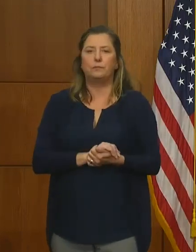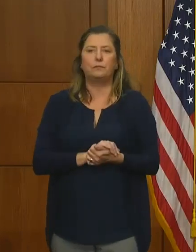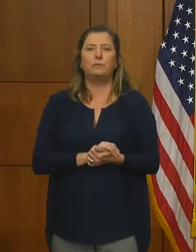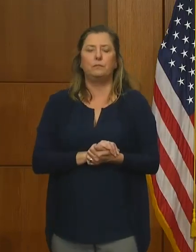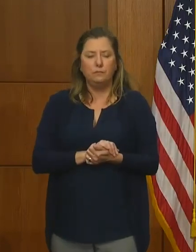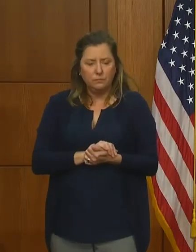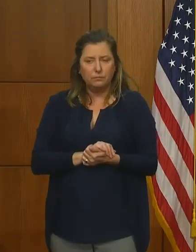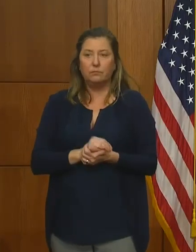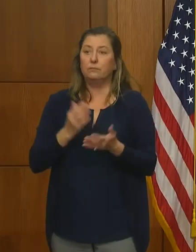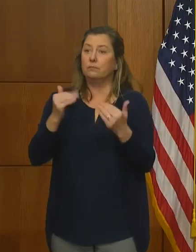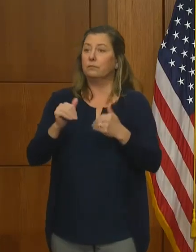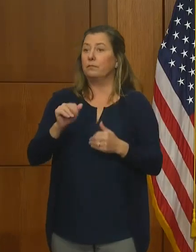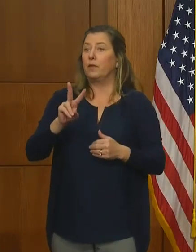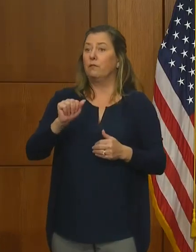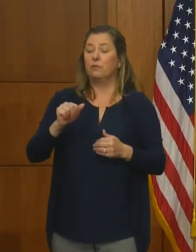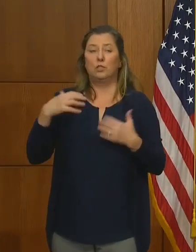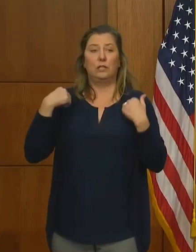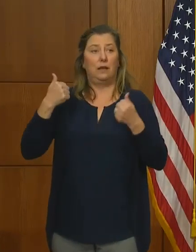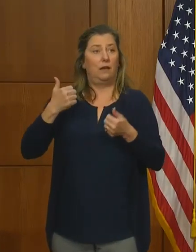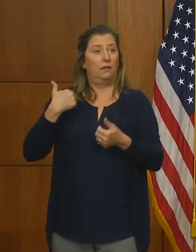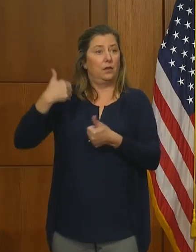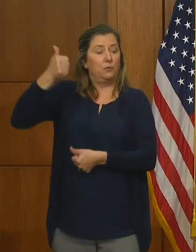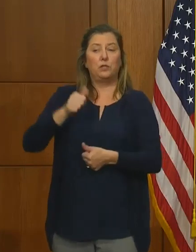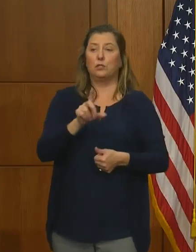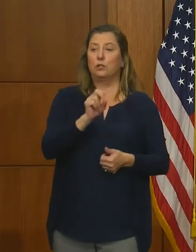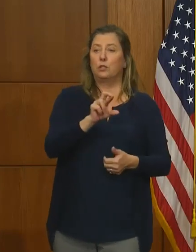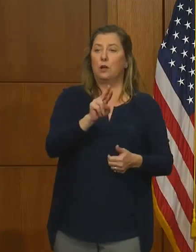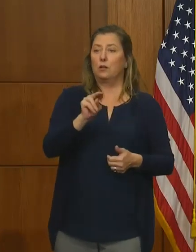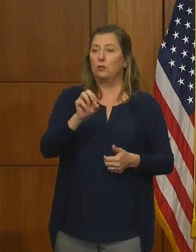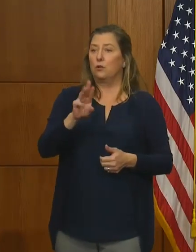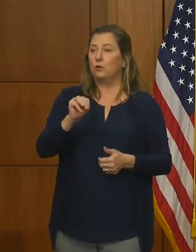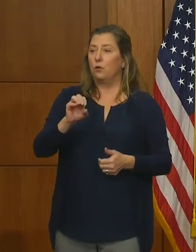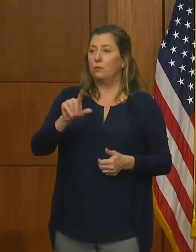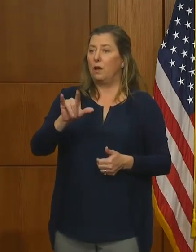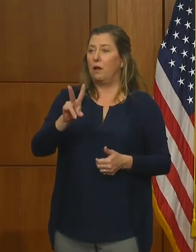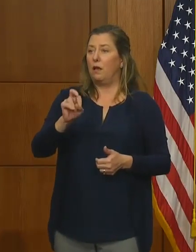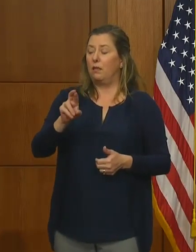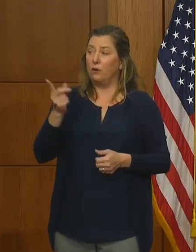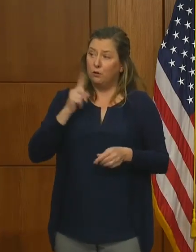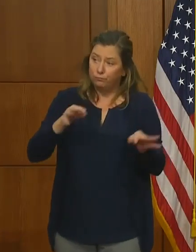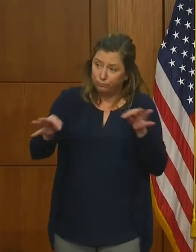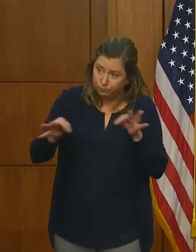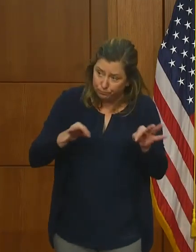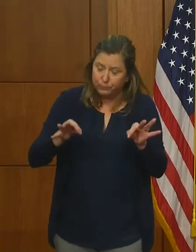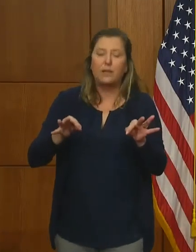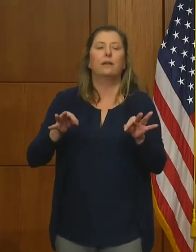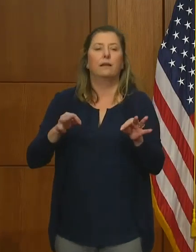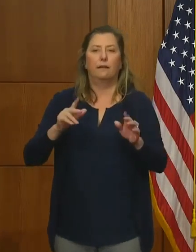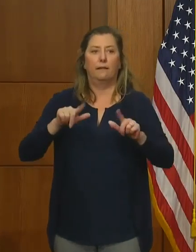FAMILIES AND OUR EDUCATORS. NOW VIRGINIA HEALTH COMMISSIONER DR